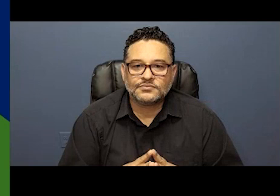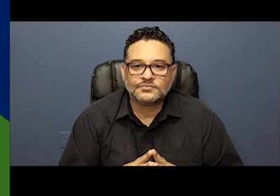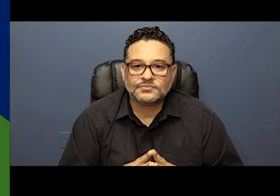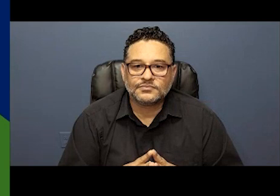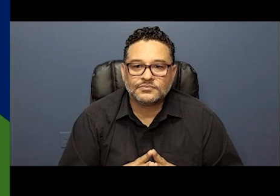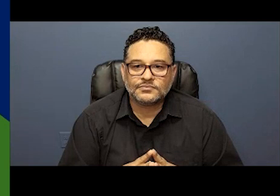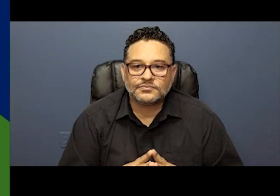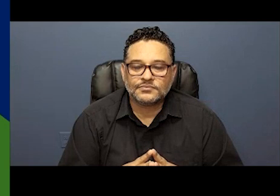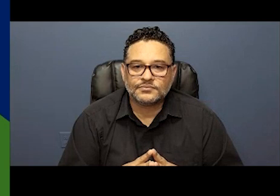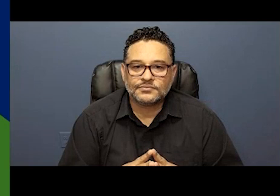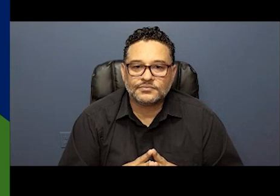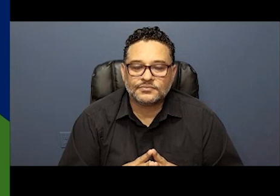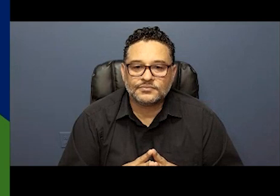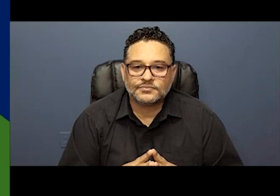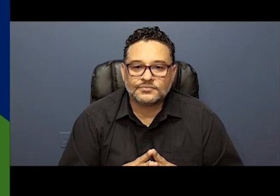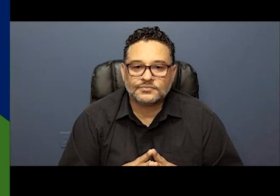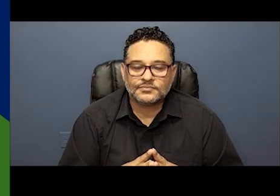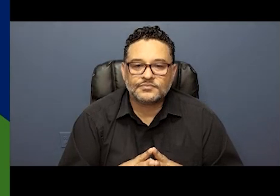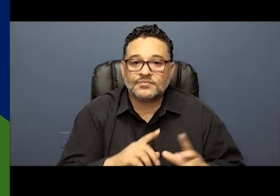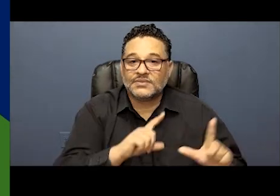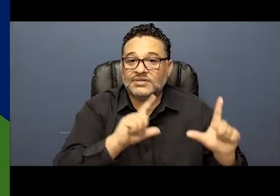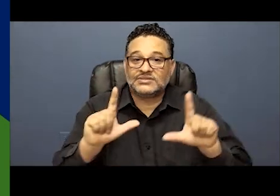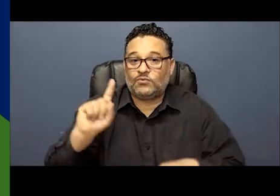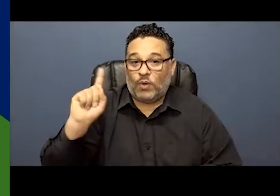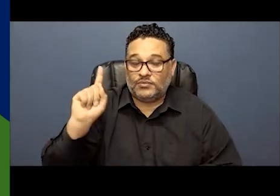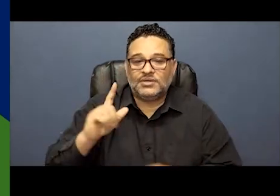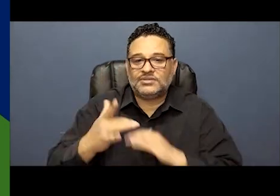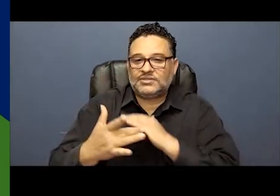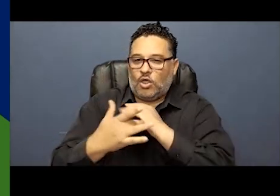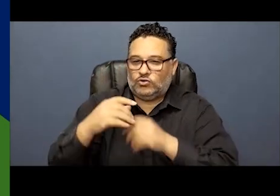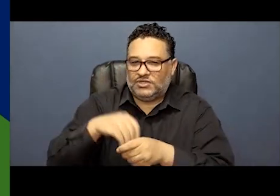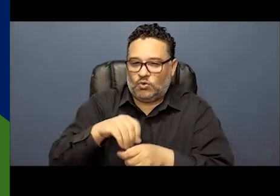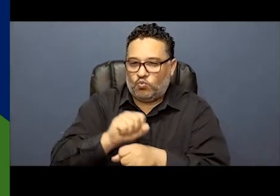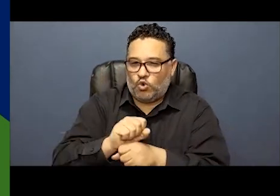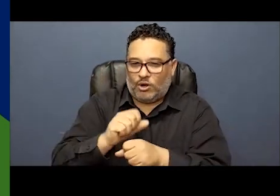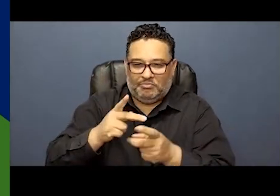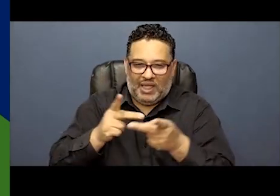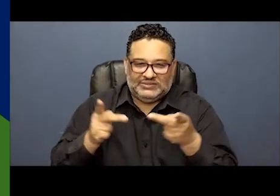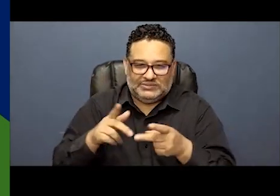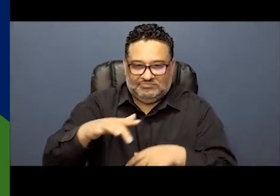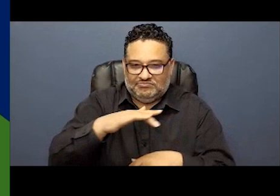[Jake Hassinger] Slide 1, Technology in the Workplace: How Assistive and